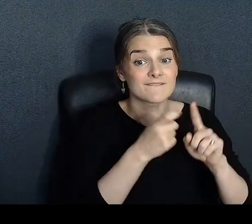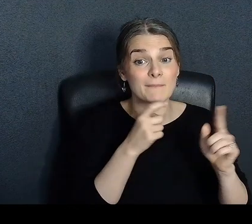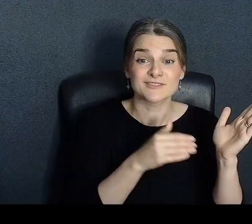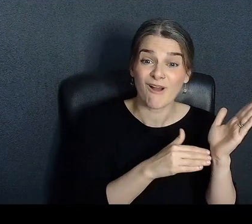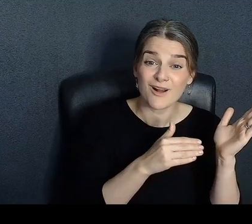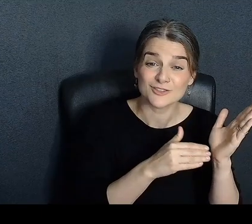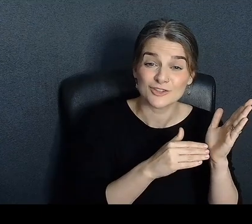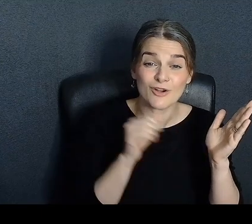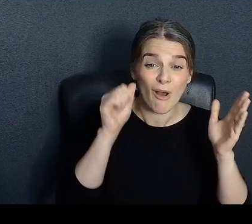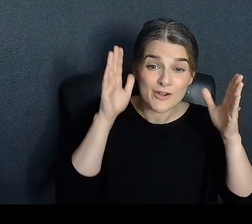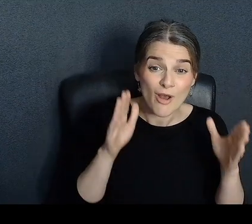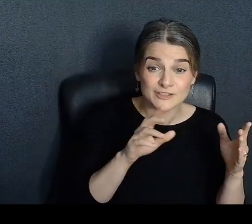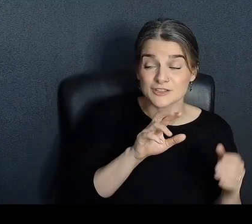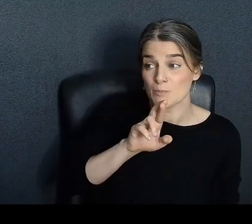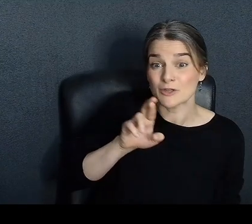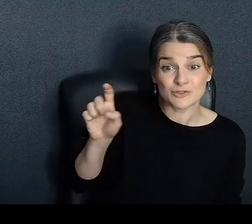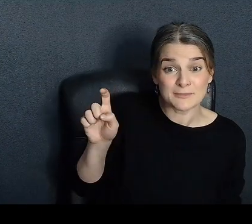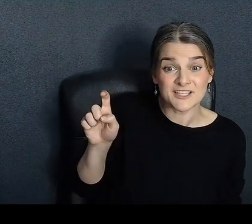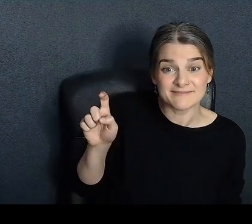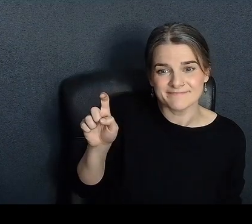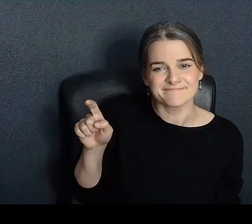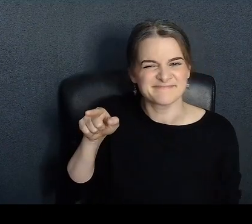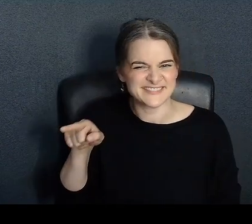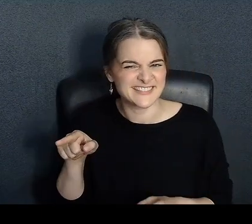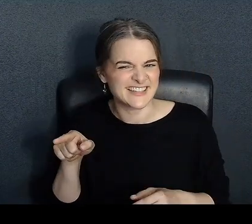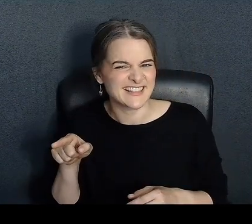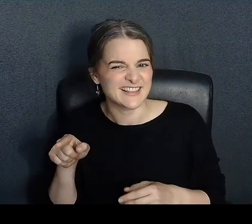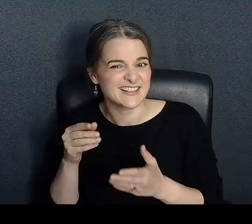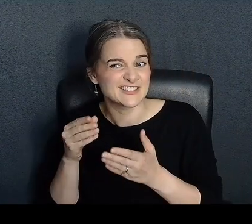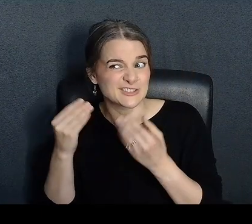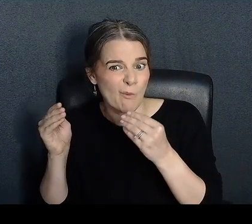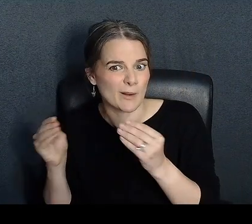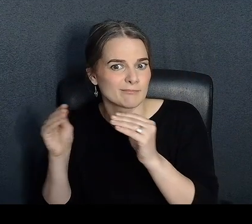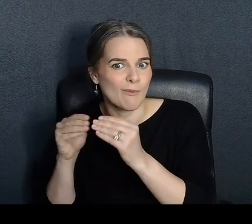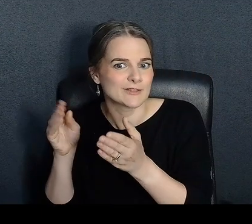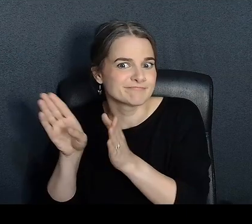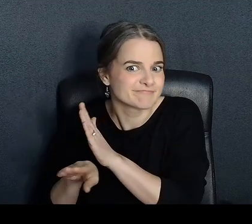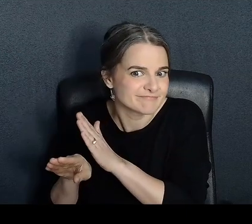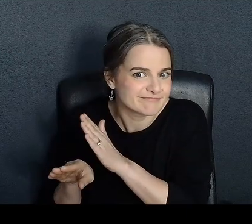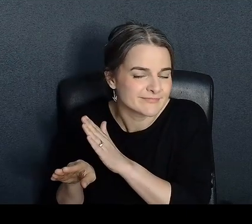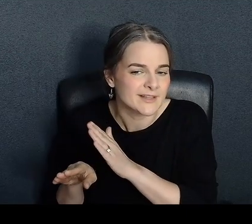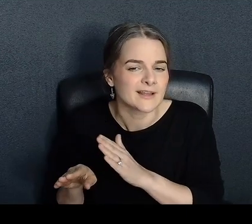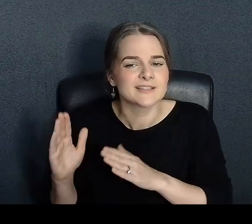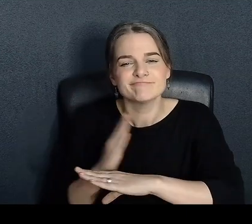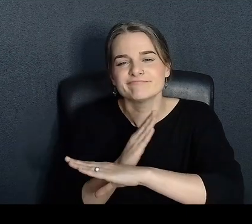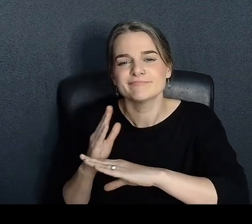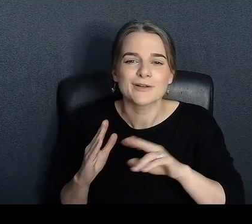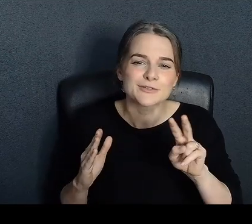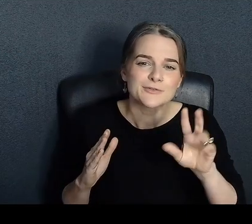They range between 250 and 1,200, $1,250.